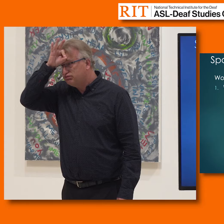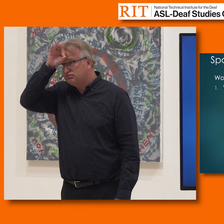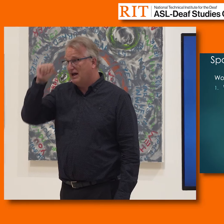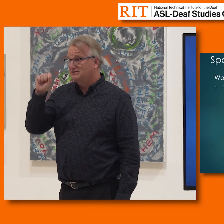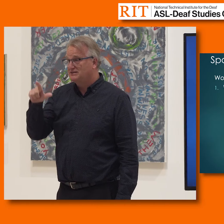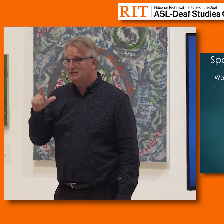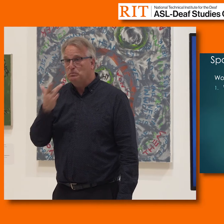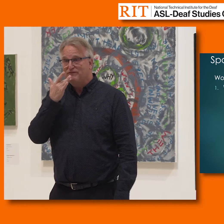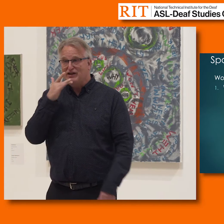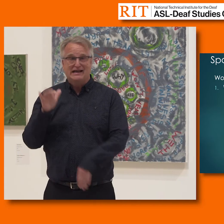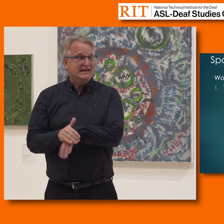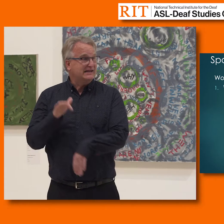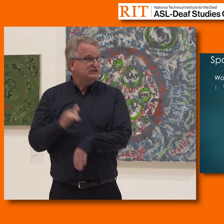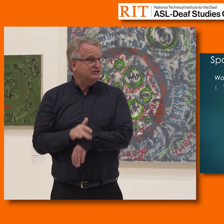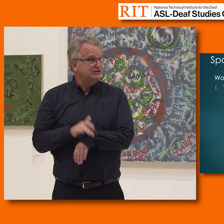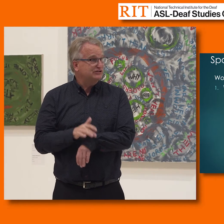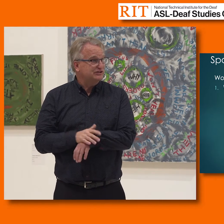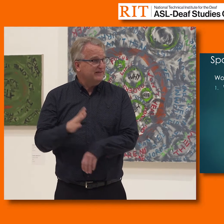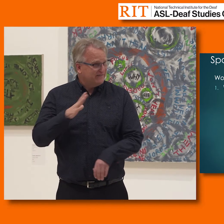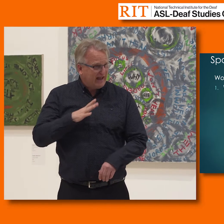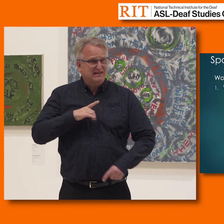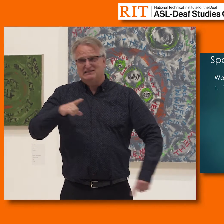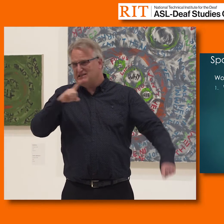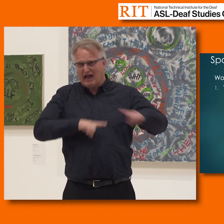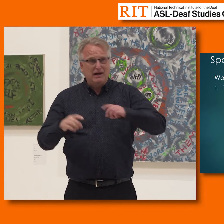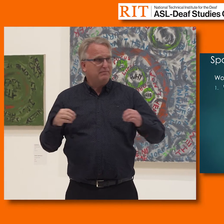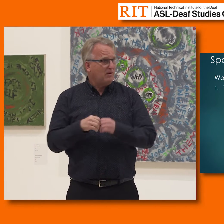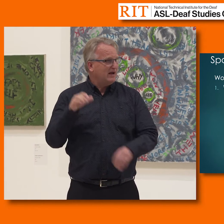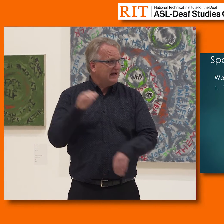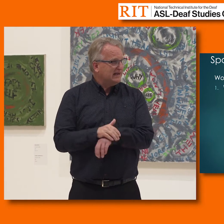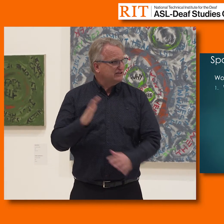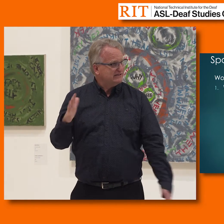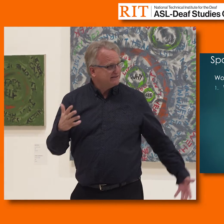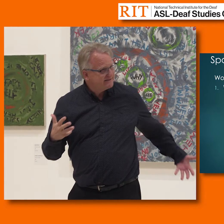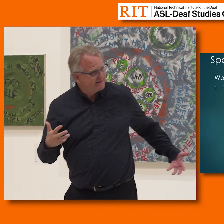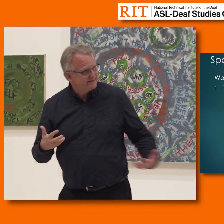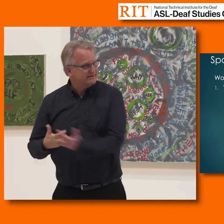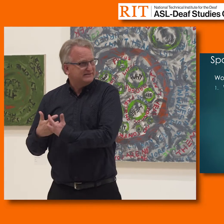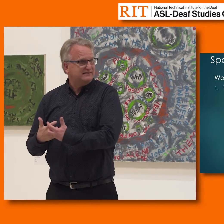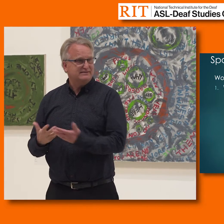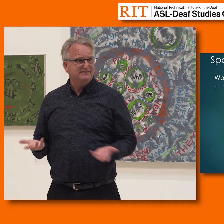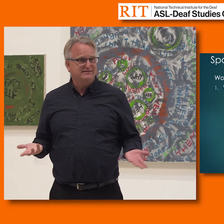that they're interpreting for. Because there are some Deaf people who are not signers. They prefer signed English.